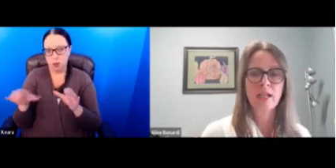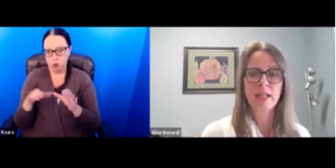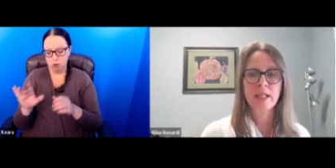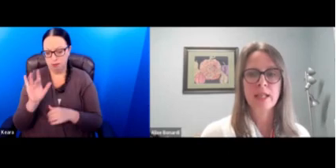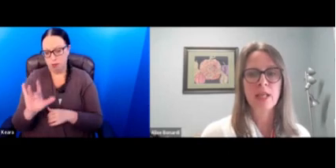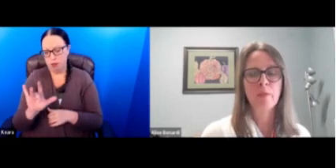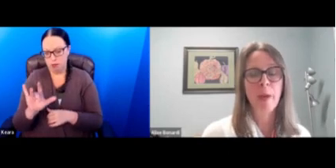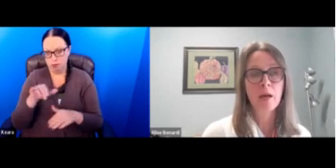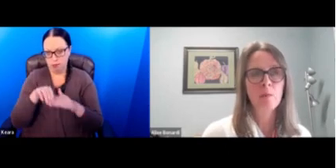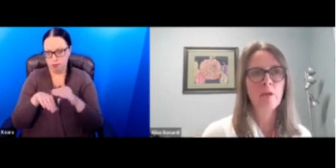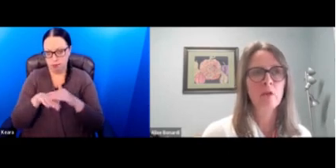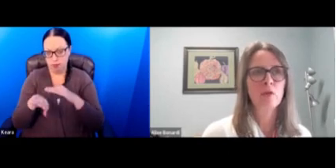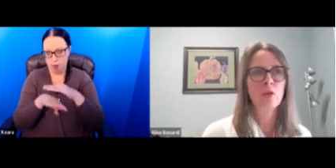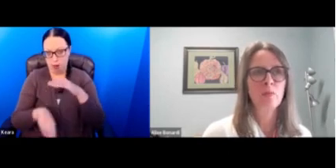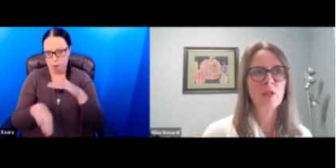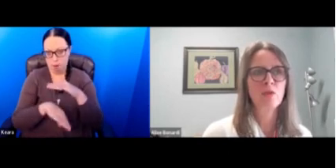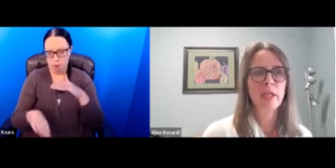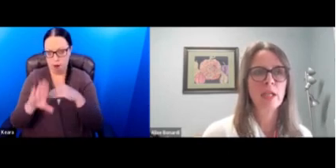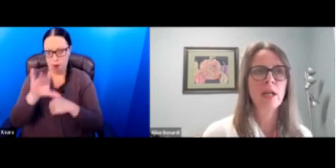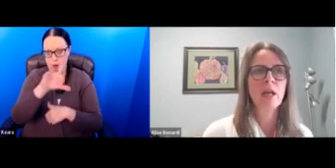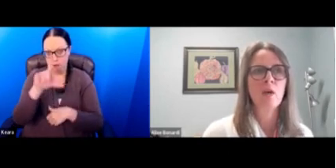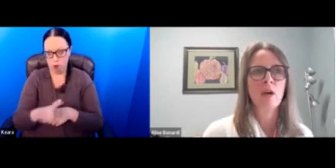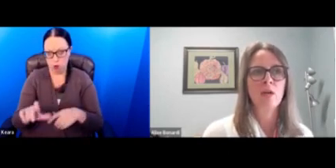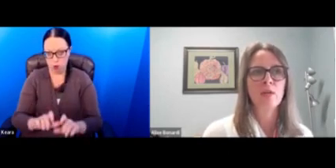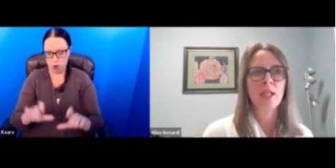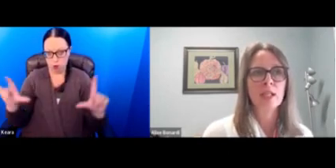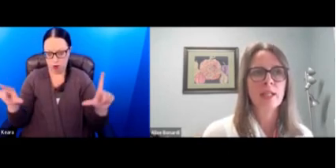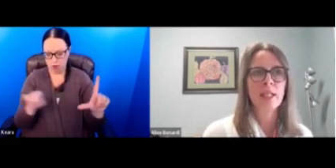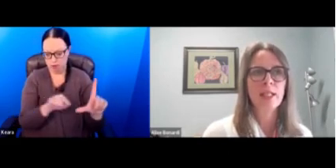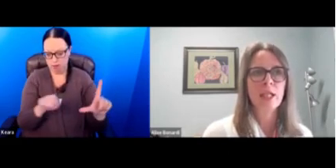access at the bottom of your zoom screen by using the CC